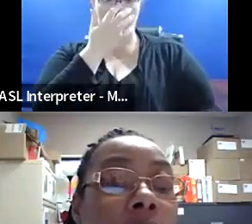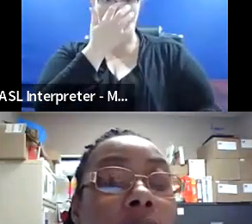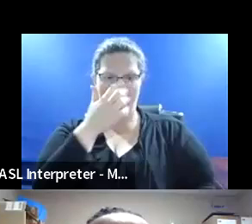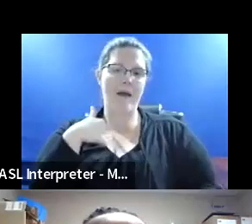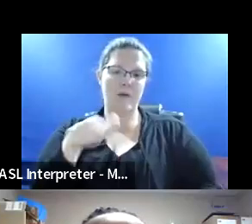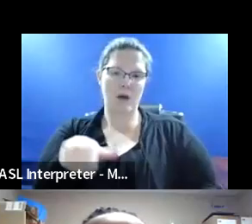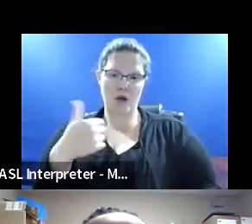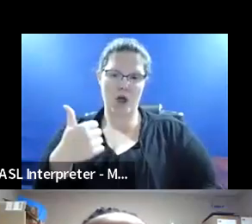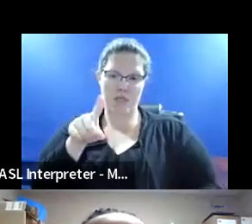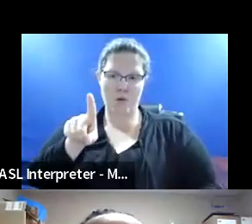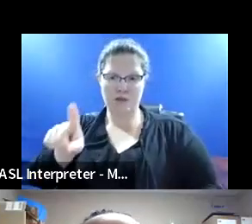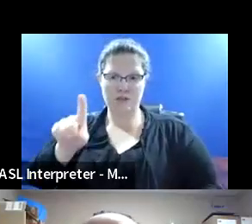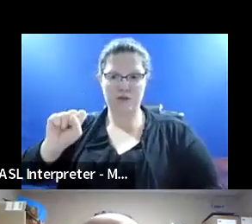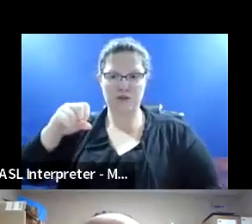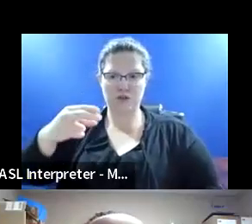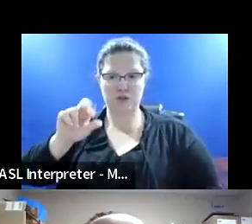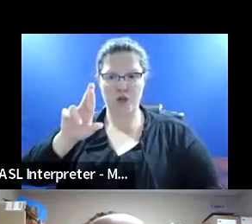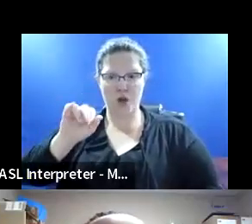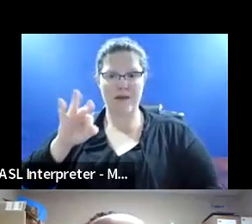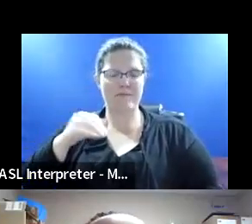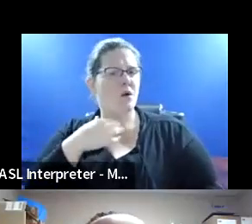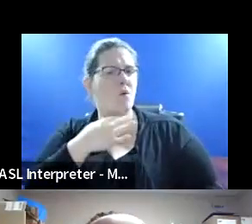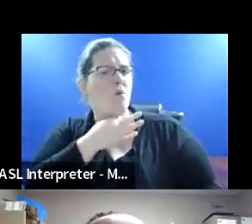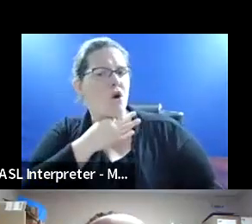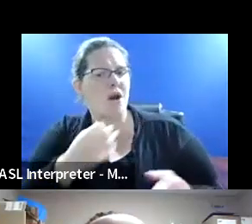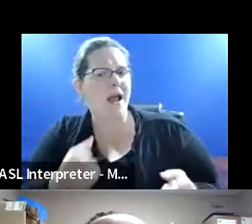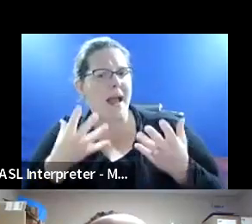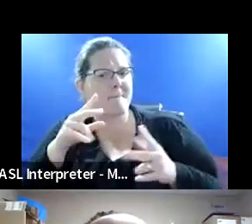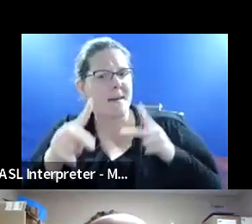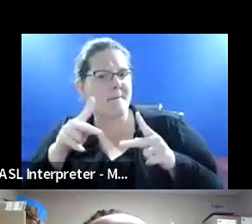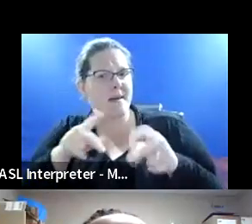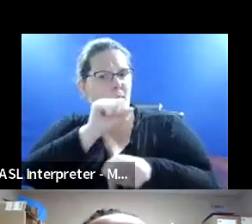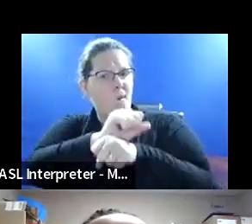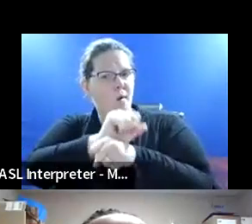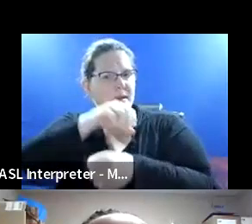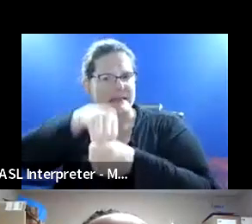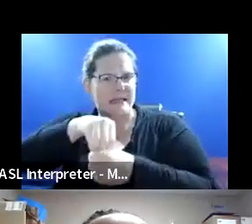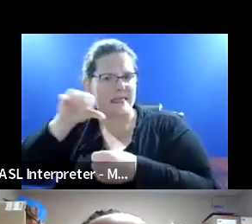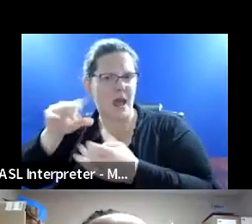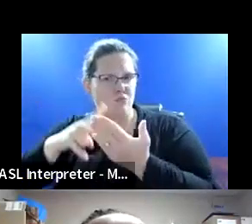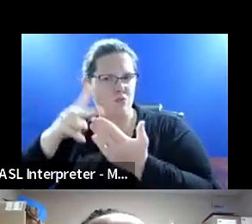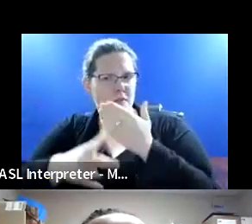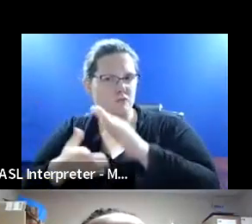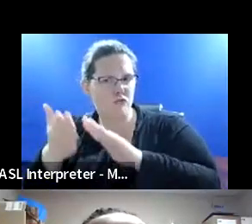ALRIGHT. CASSIDY, WHAT DO YOU HAVE FOR US?